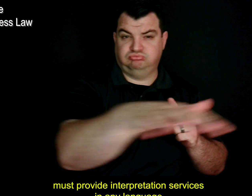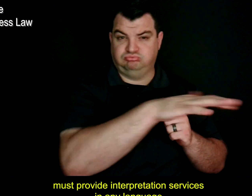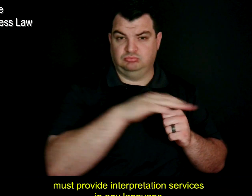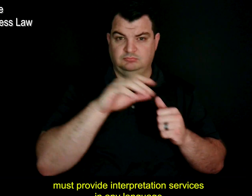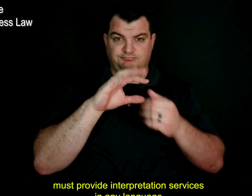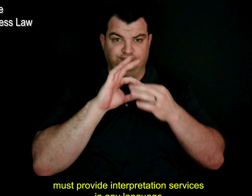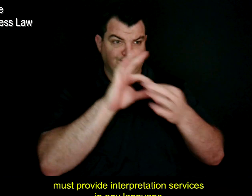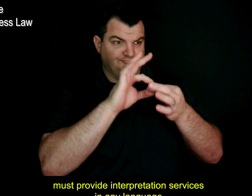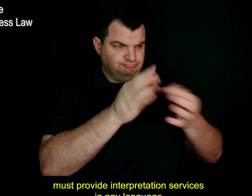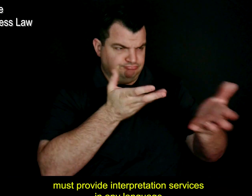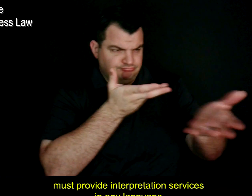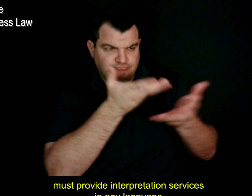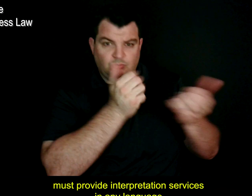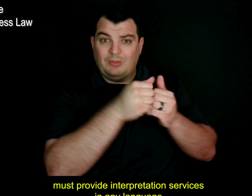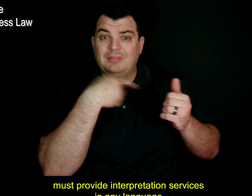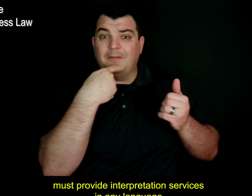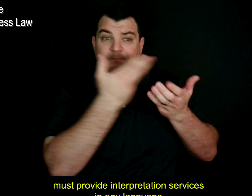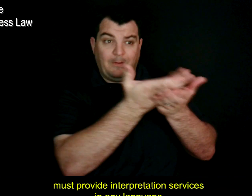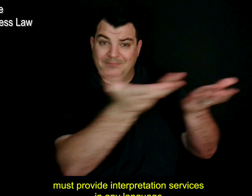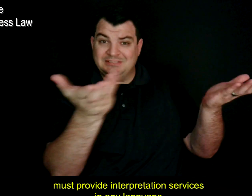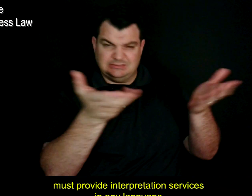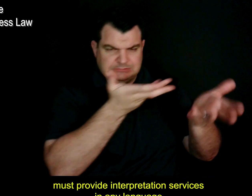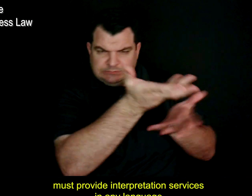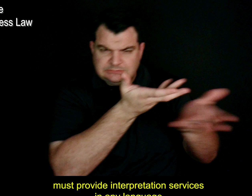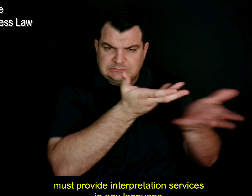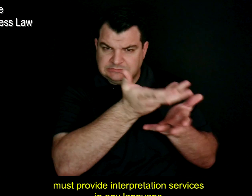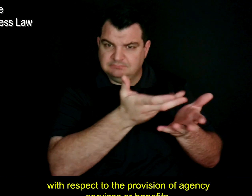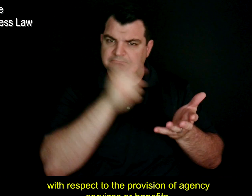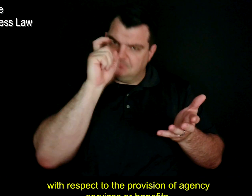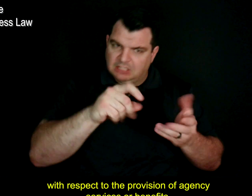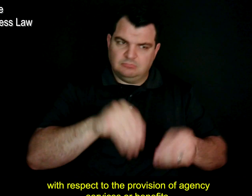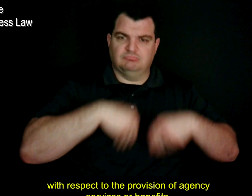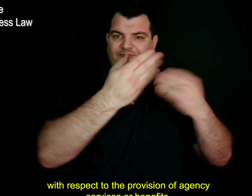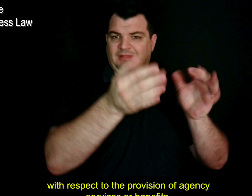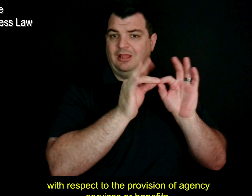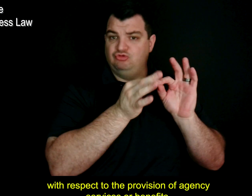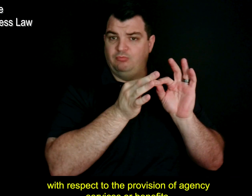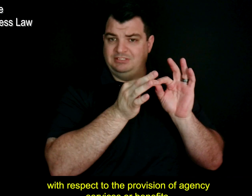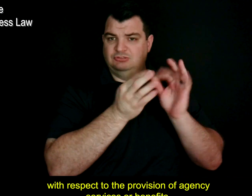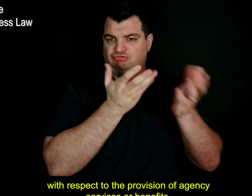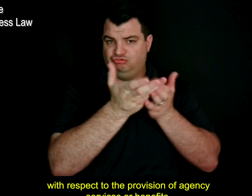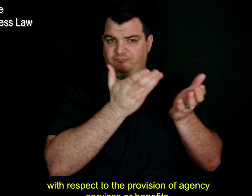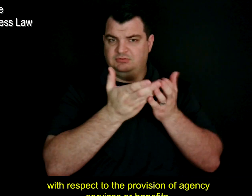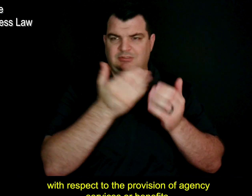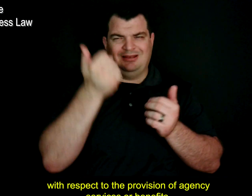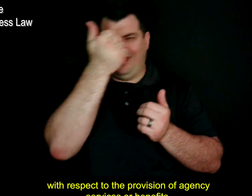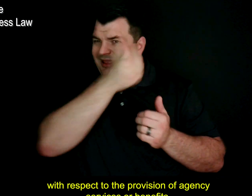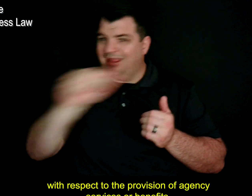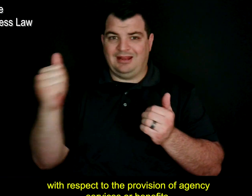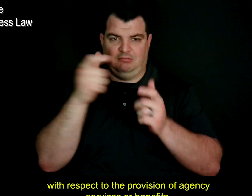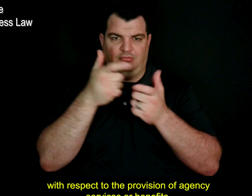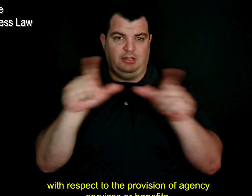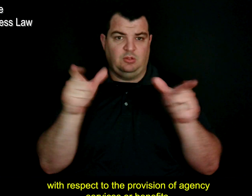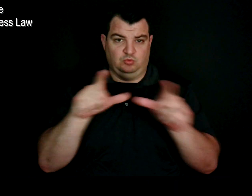must provide interpretation services in any language with respect to the provision of agency services or benefits,